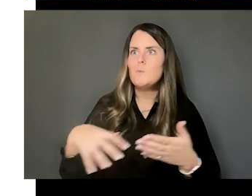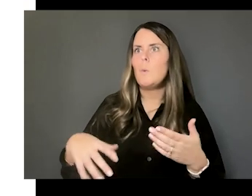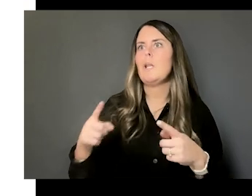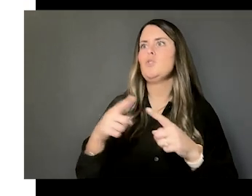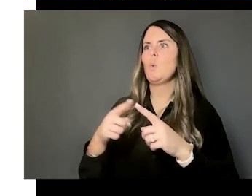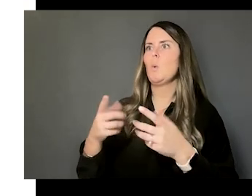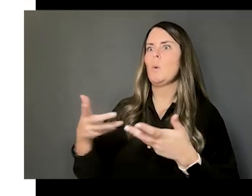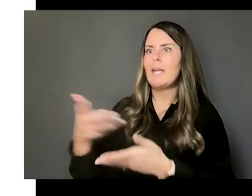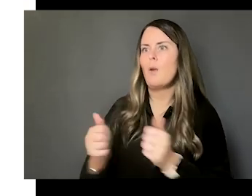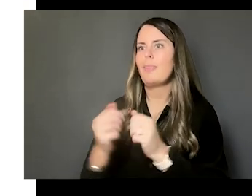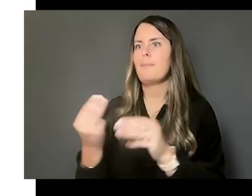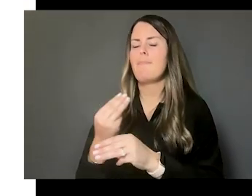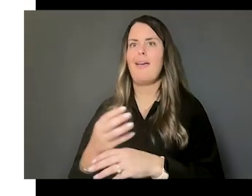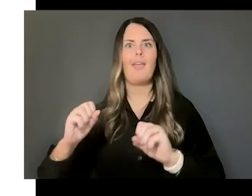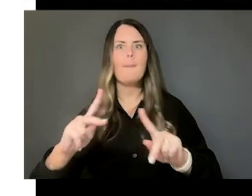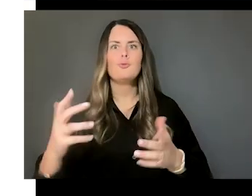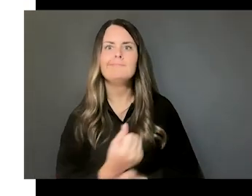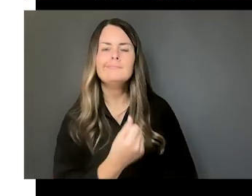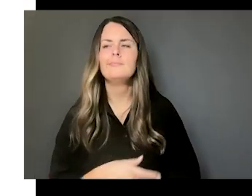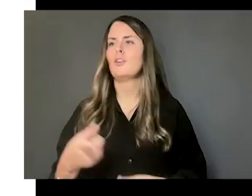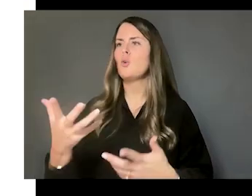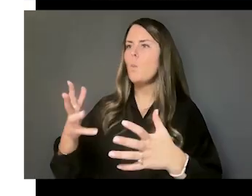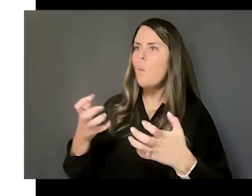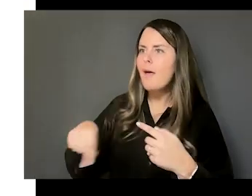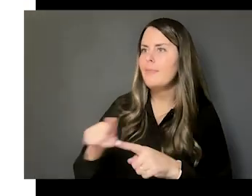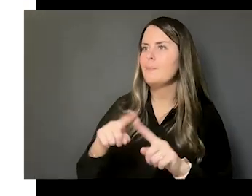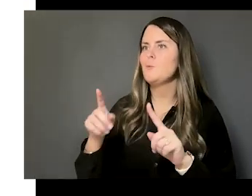You want kids to own their own thinking. This opportunity is there.